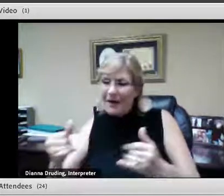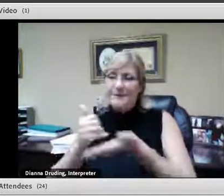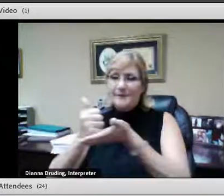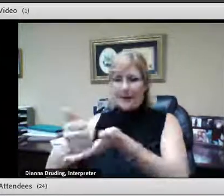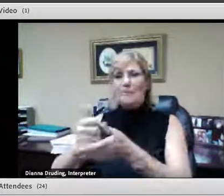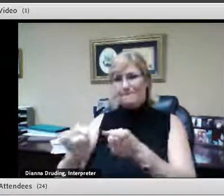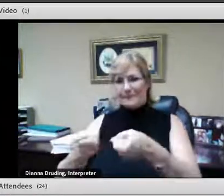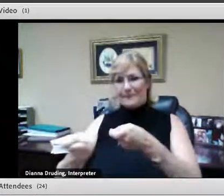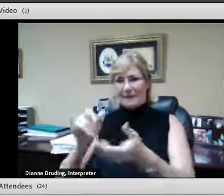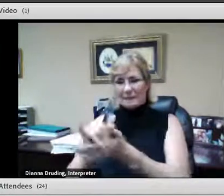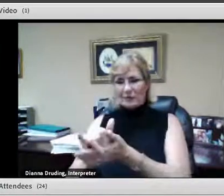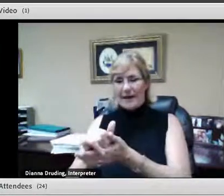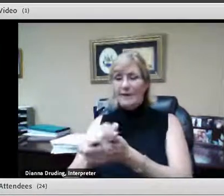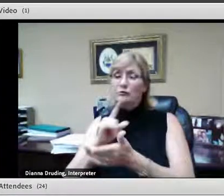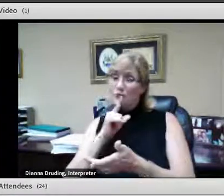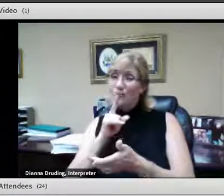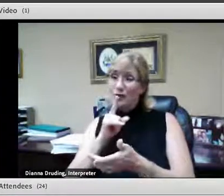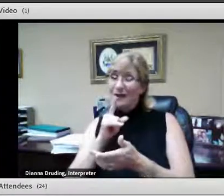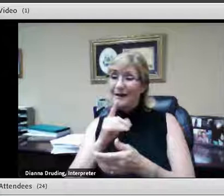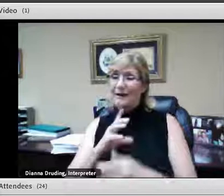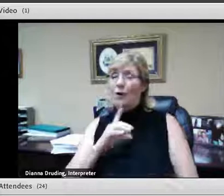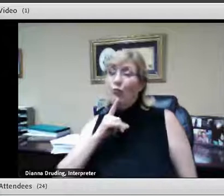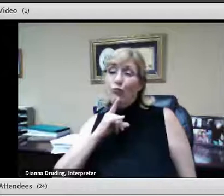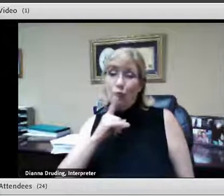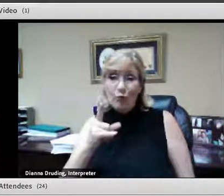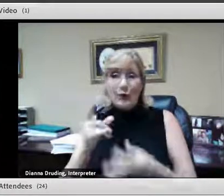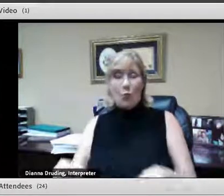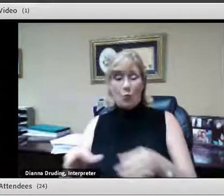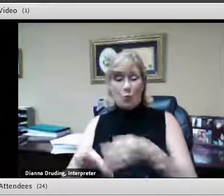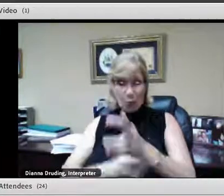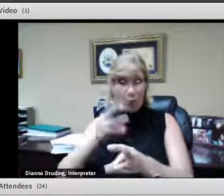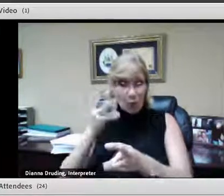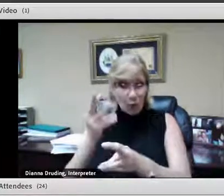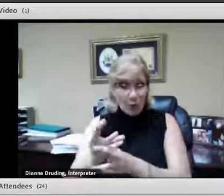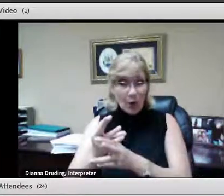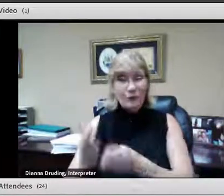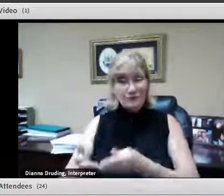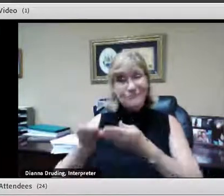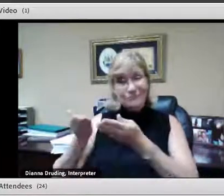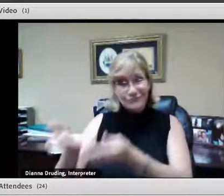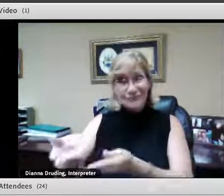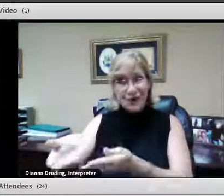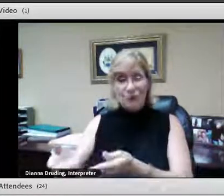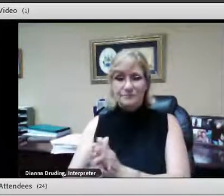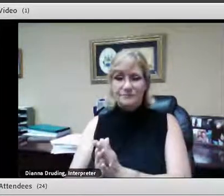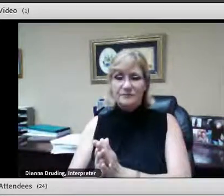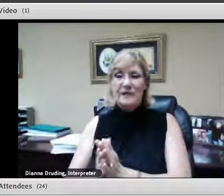It's really a real-world approach, which, if you think about it, you know, the professional setting that most people are in